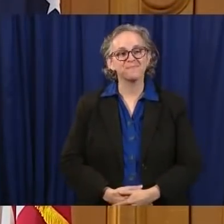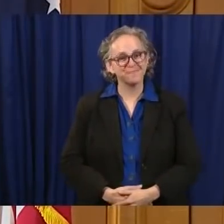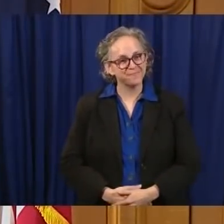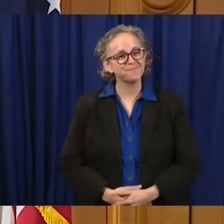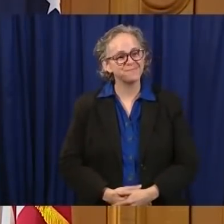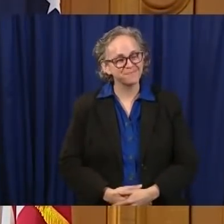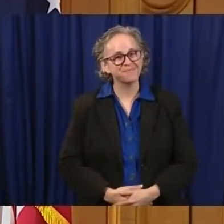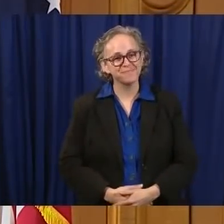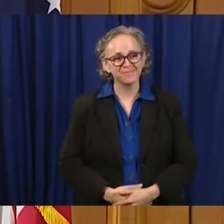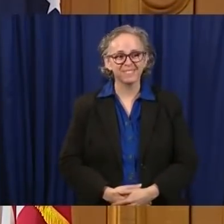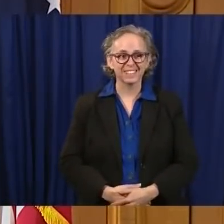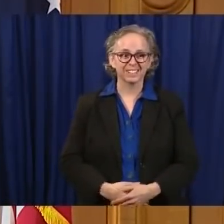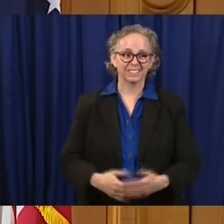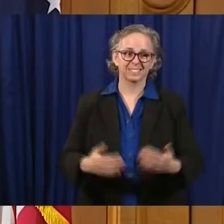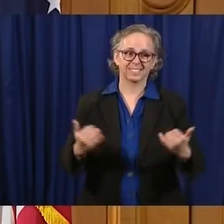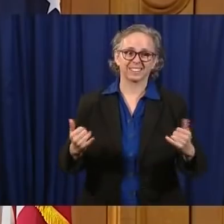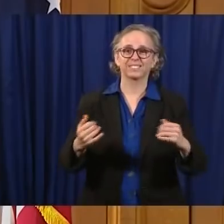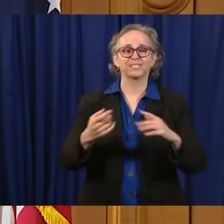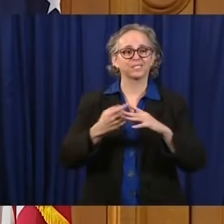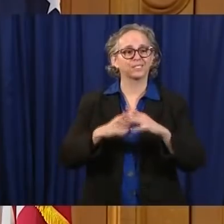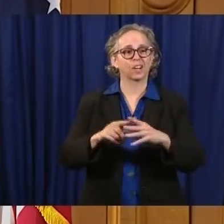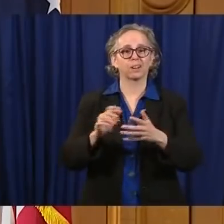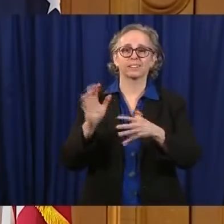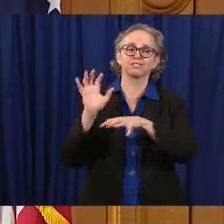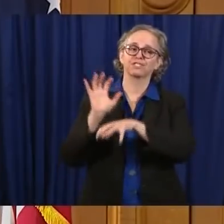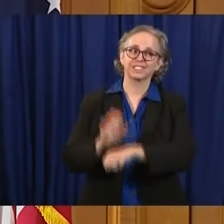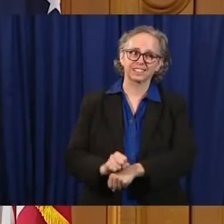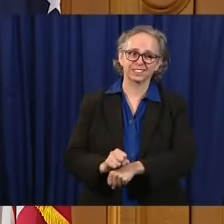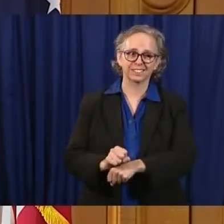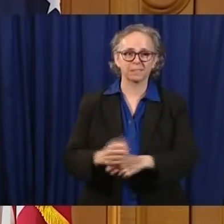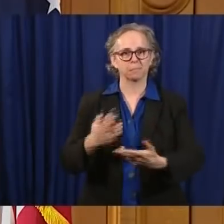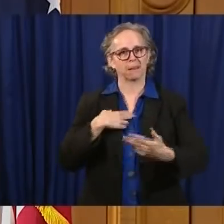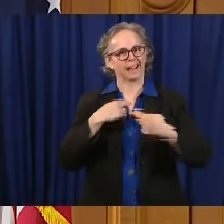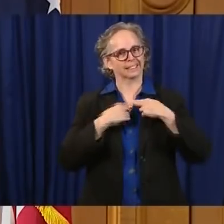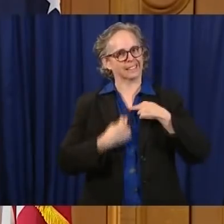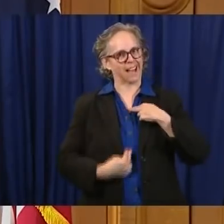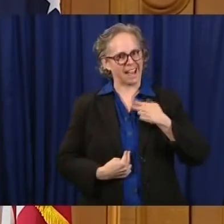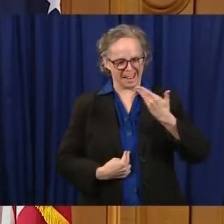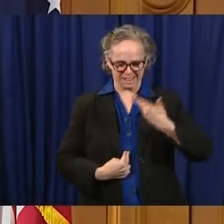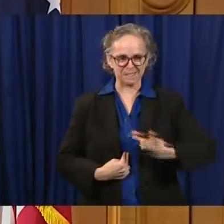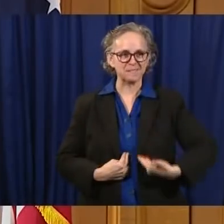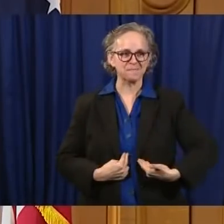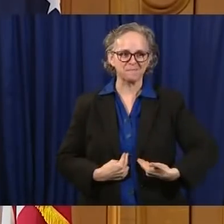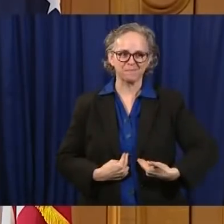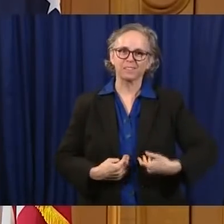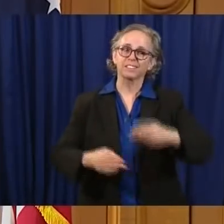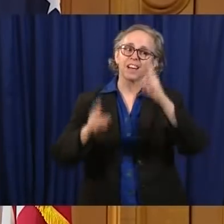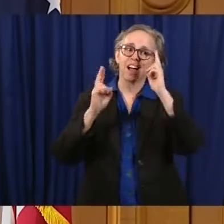IN.>> GOOD AFTERNOON EVERYBODY. I HOPE EVERYBODY HAD A GOOD WEEKEND. WE ARE CONTINUING OUR